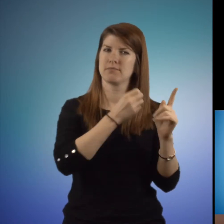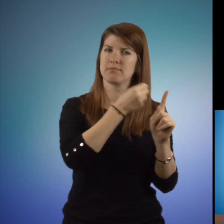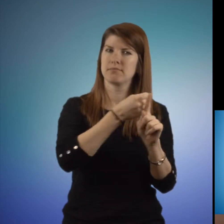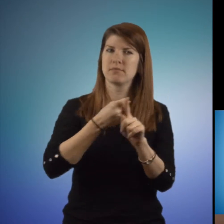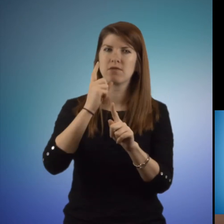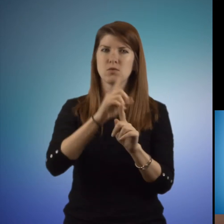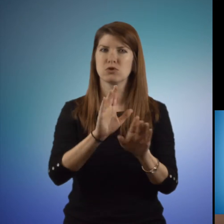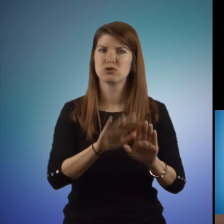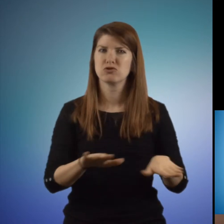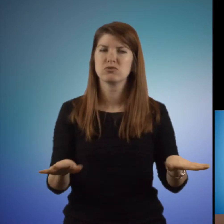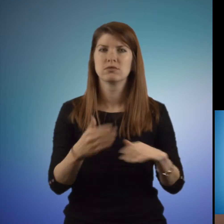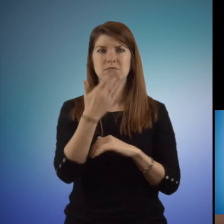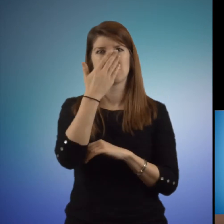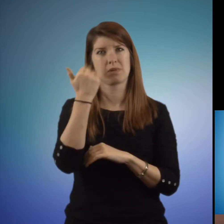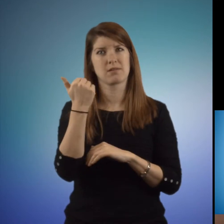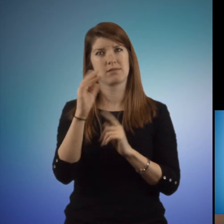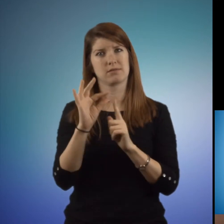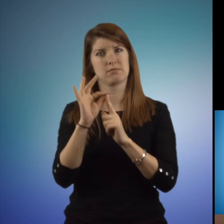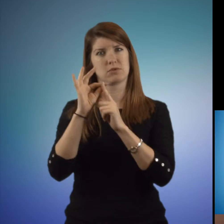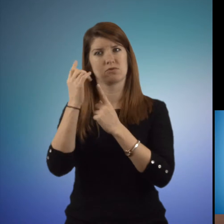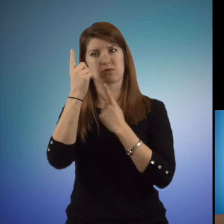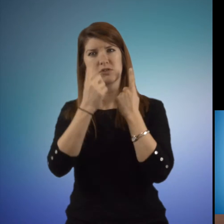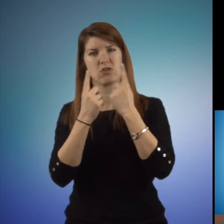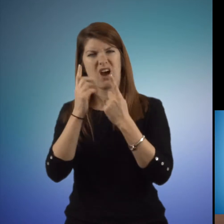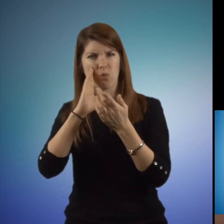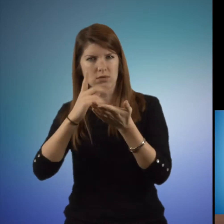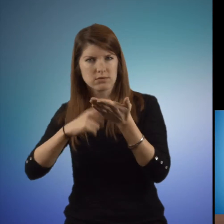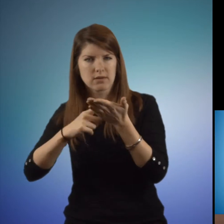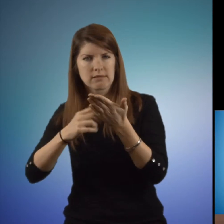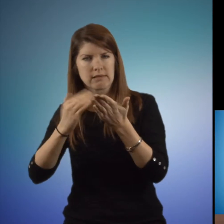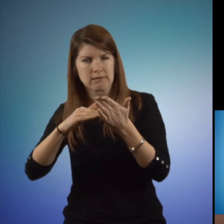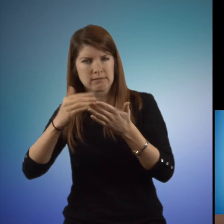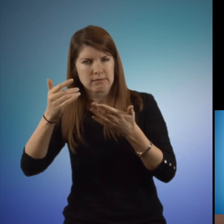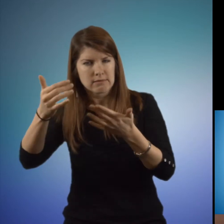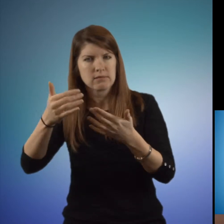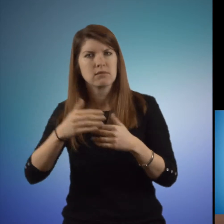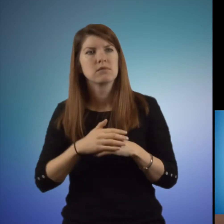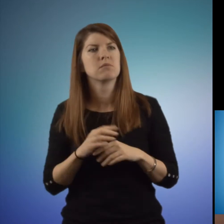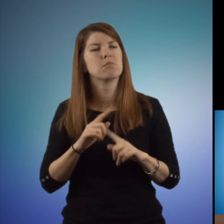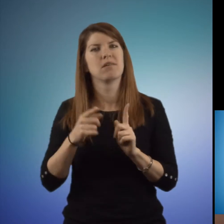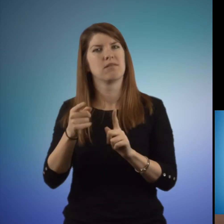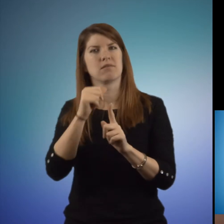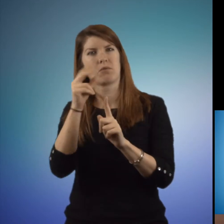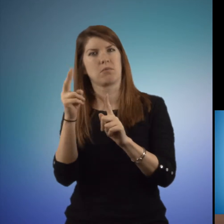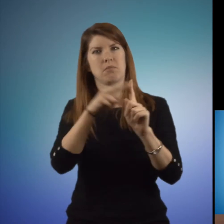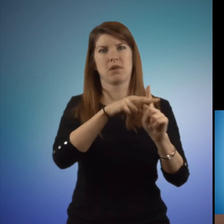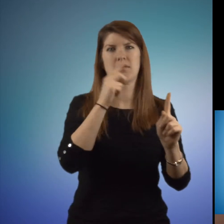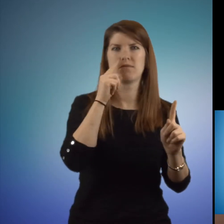because special considerations, which I'll talk about here in a moment, do not apply for children with speech language impairments.